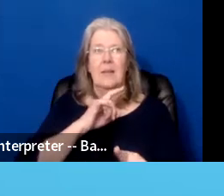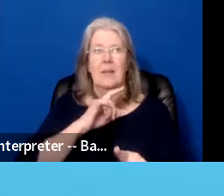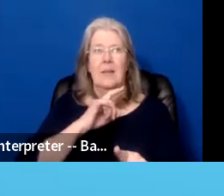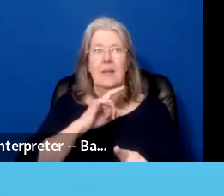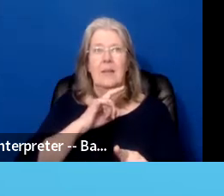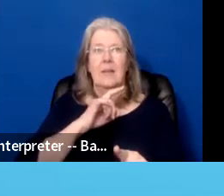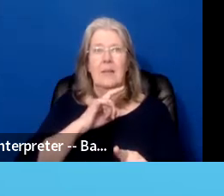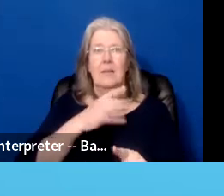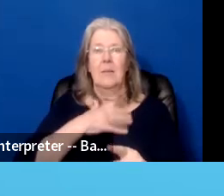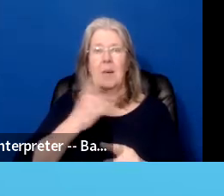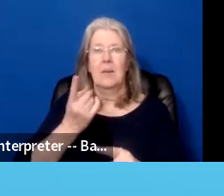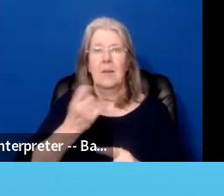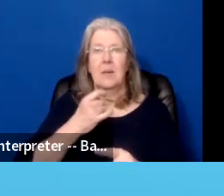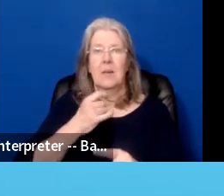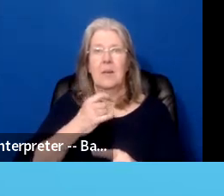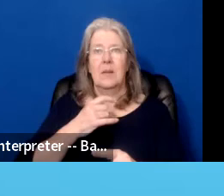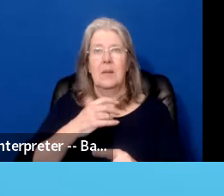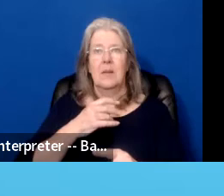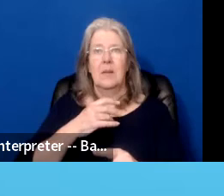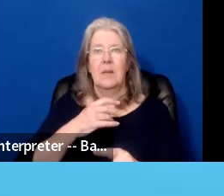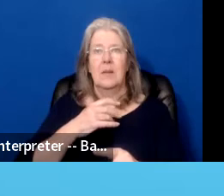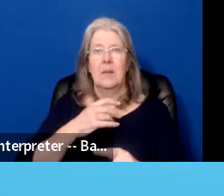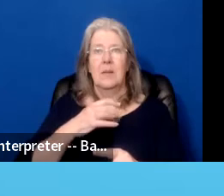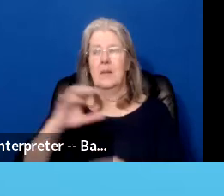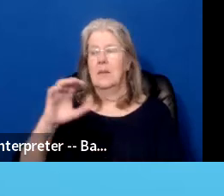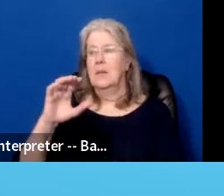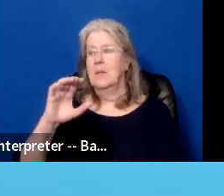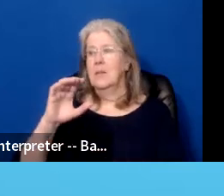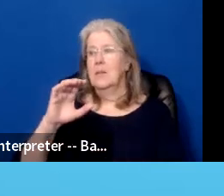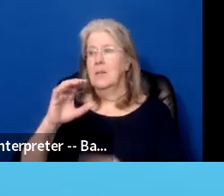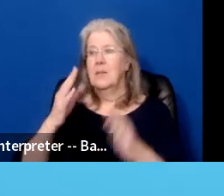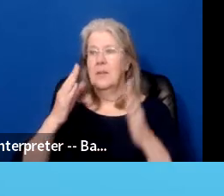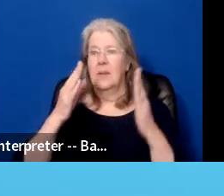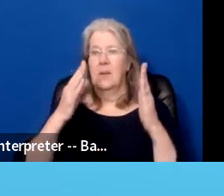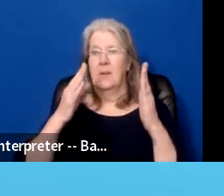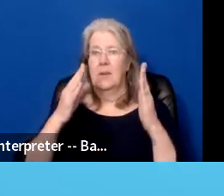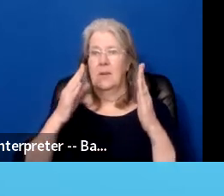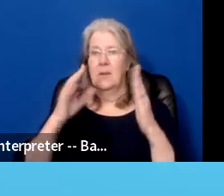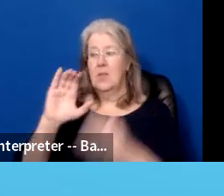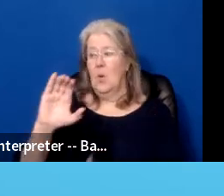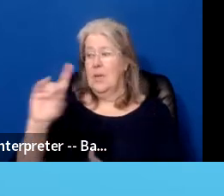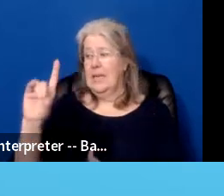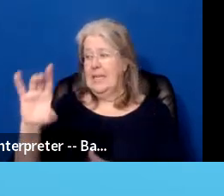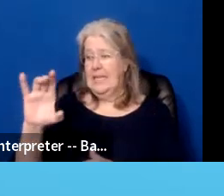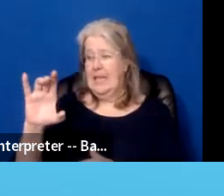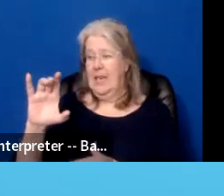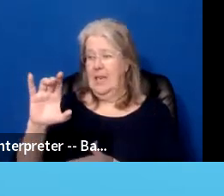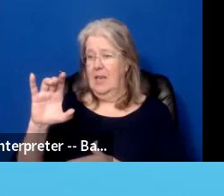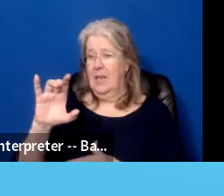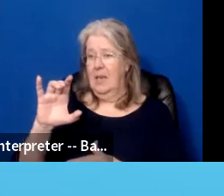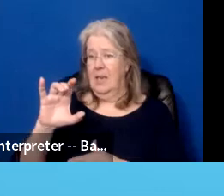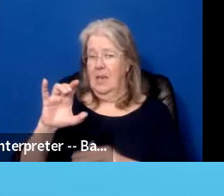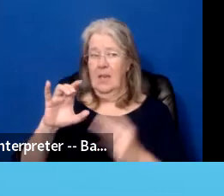as two cases of COVID or one person who had two COVID -- two positive COVID test. Does that